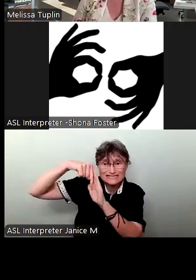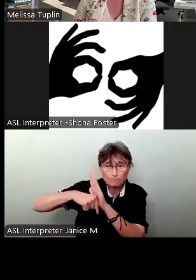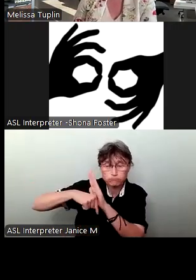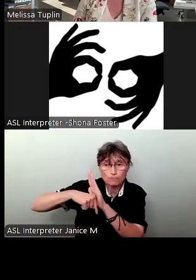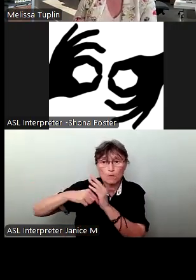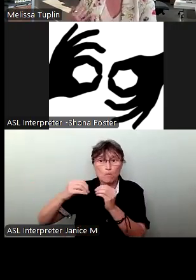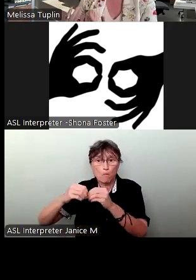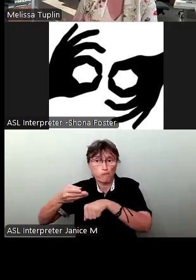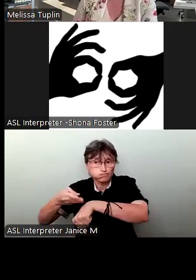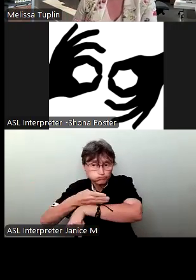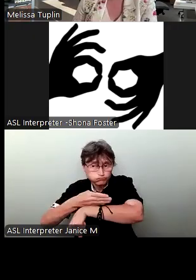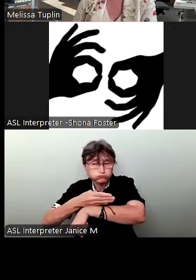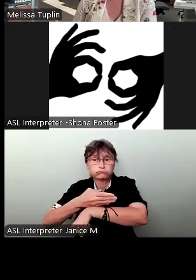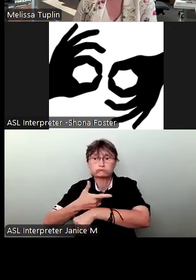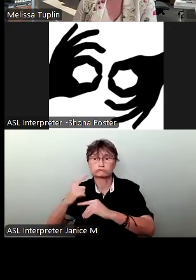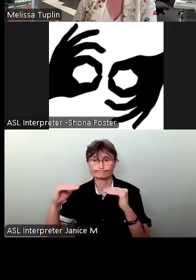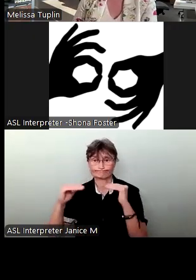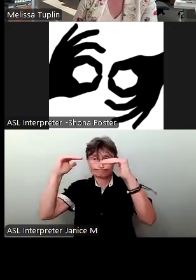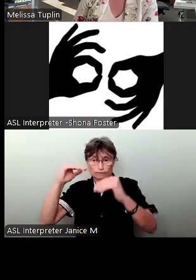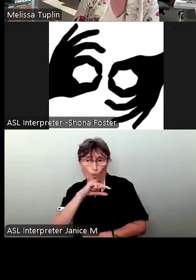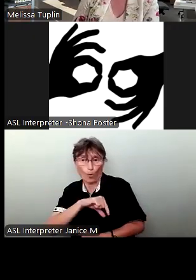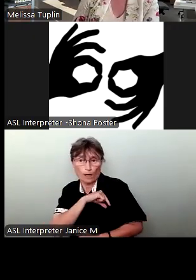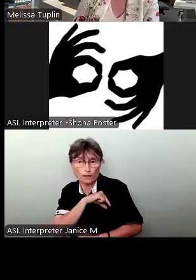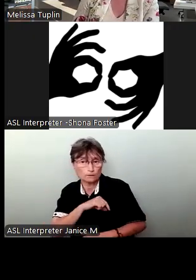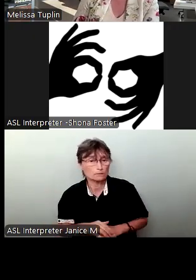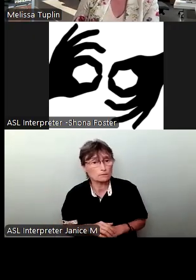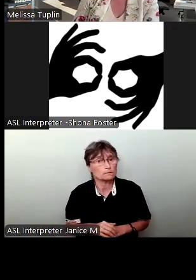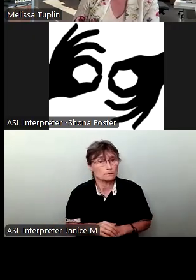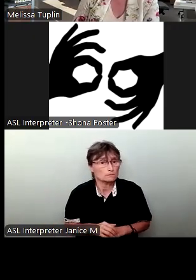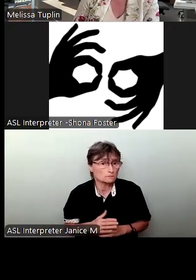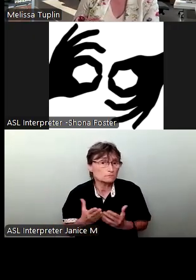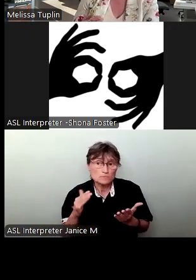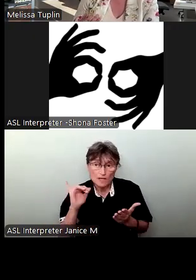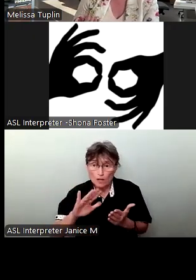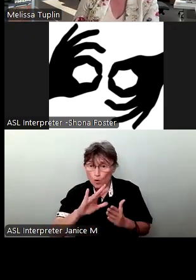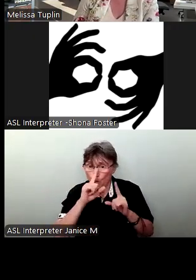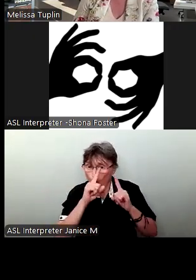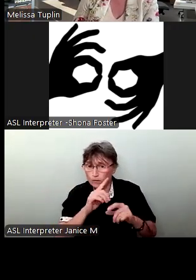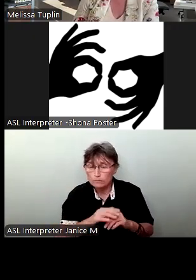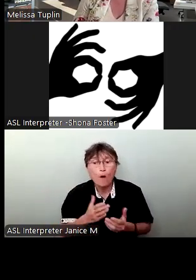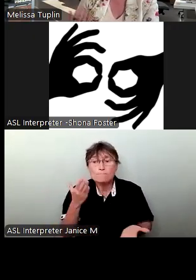program or stabilizing another. A goal could also mean letting go of something that isn't